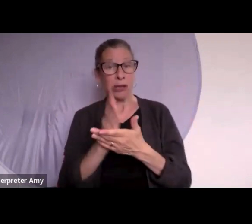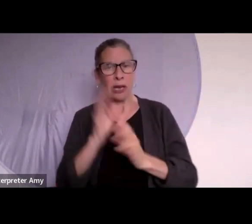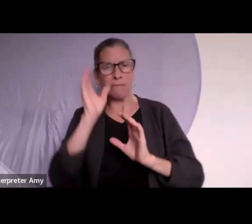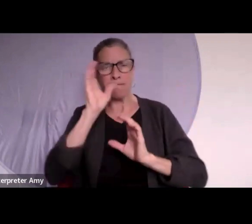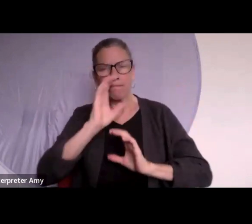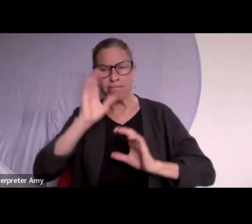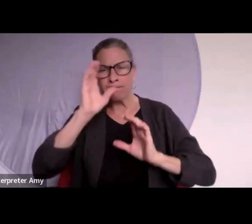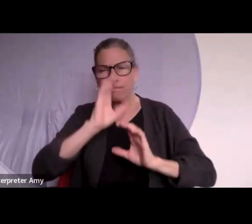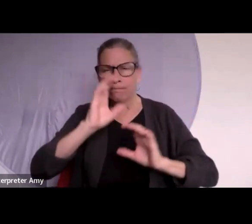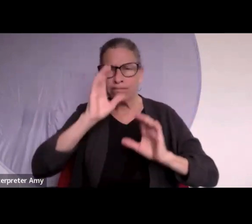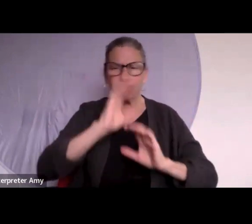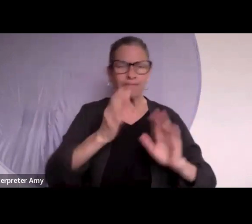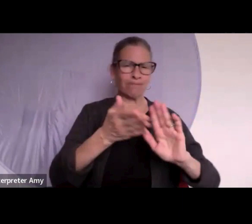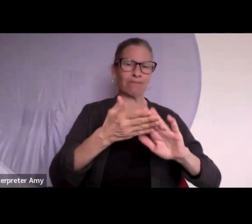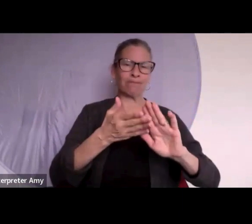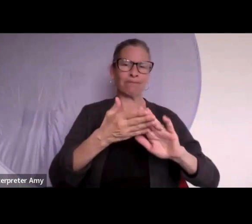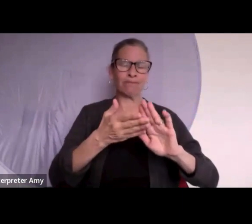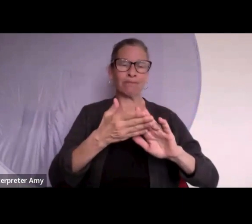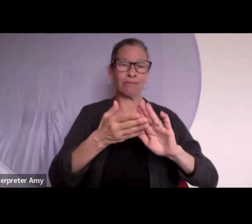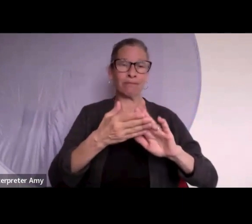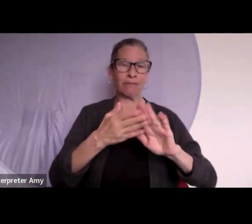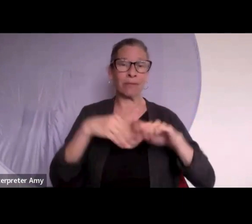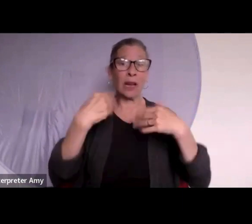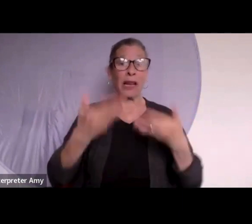applaud that in our submissions. We when you submit your film to